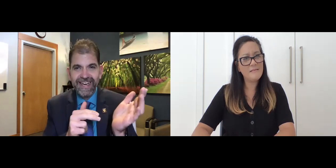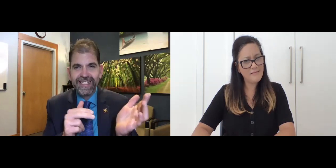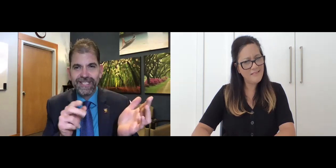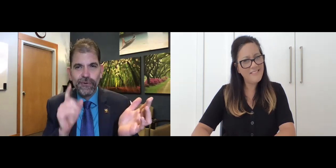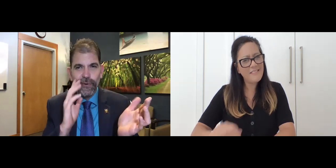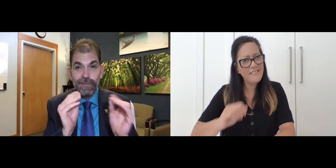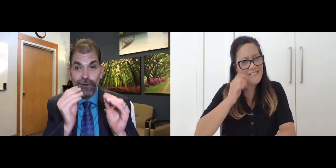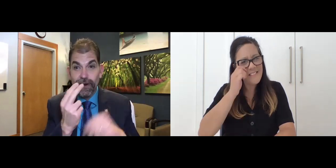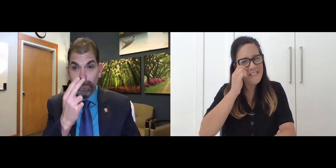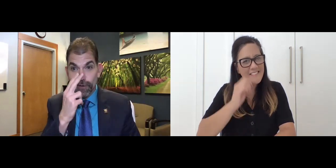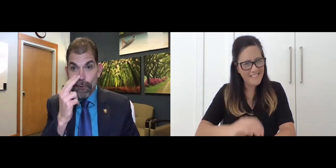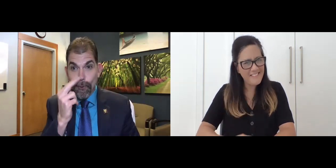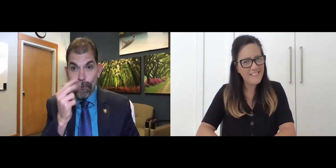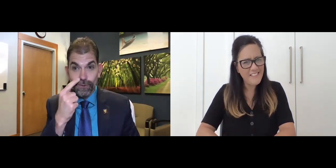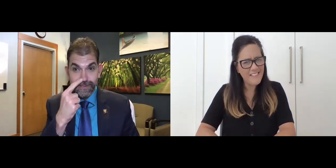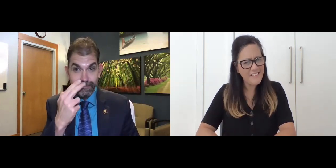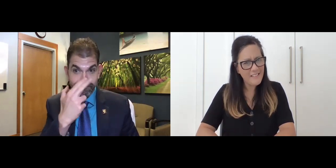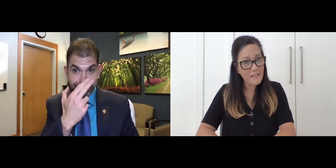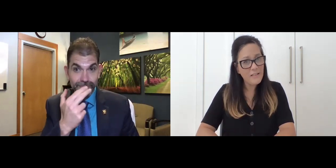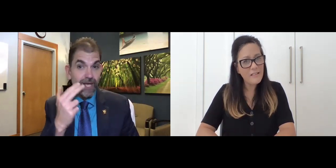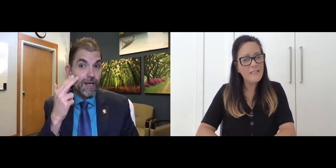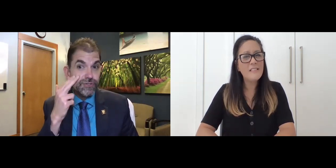which I thought was really interesting was that she put a little bit of peanut